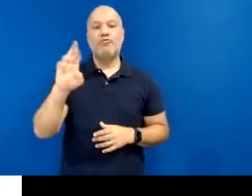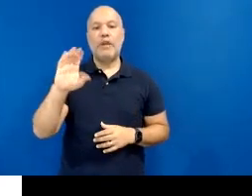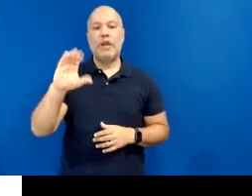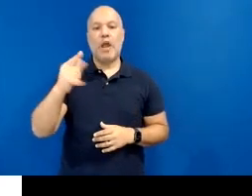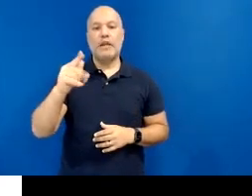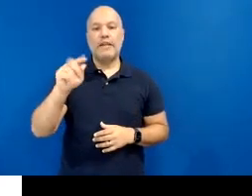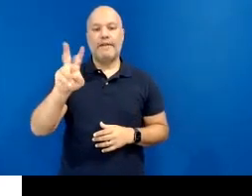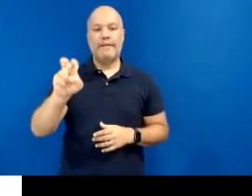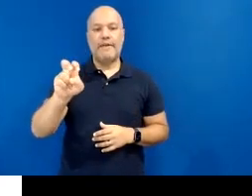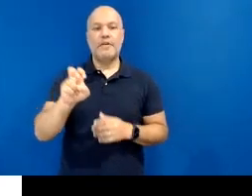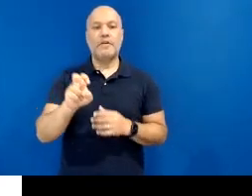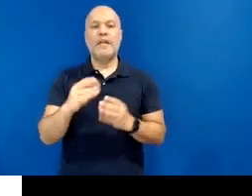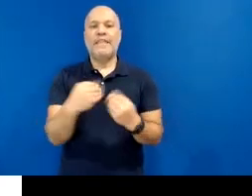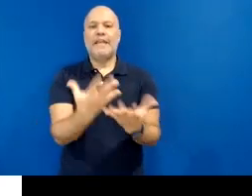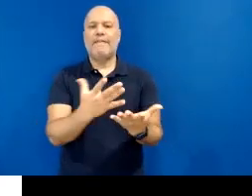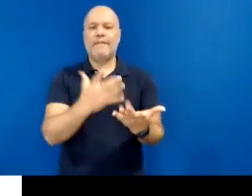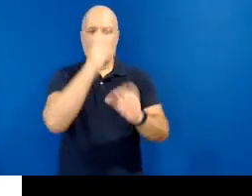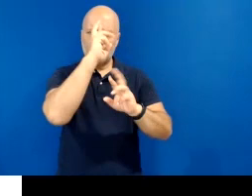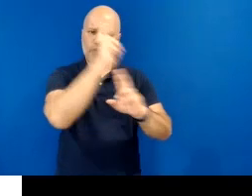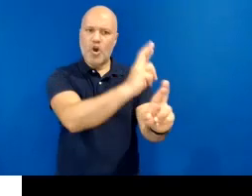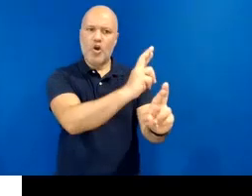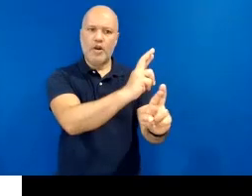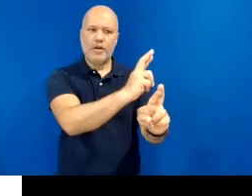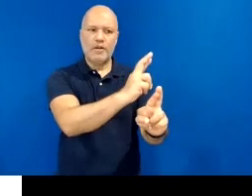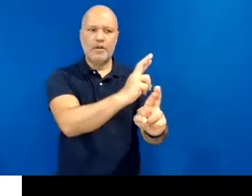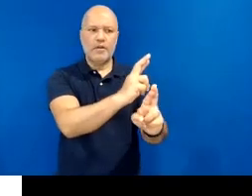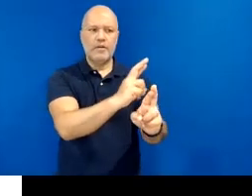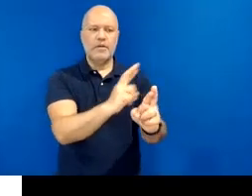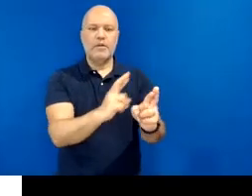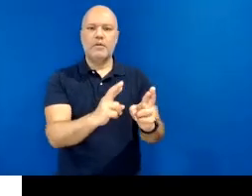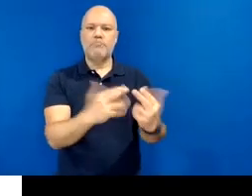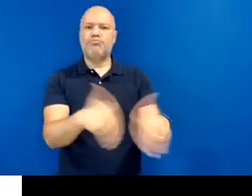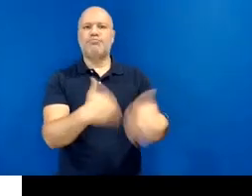Giving that regard and that valuing of diversity in the curriculum.